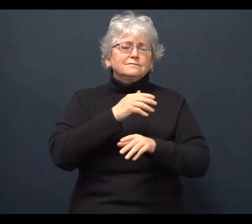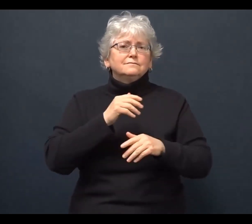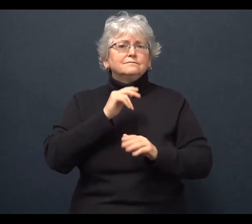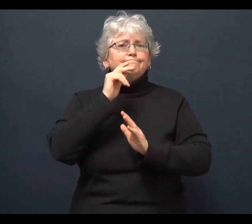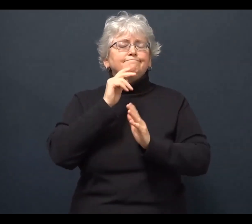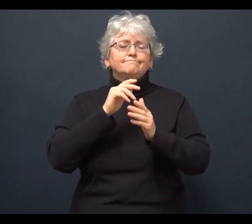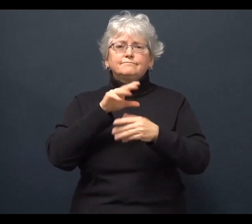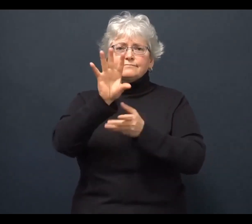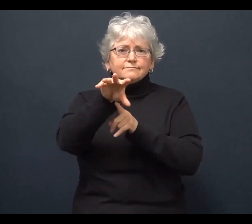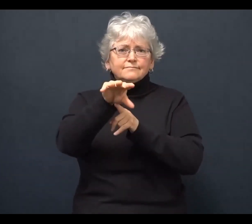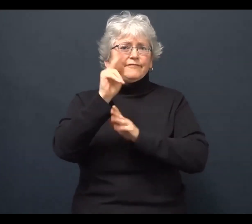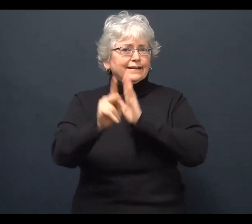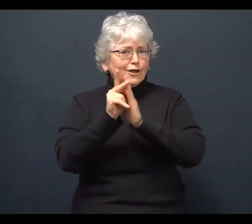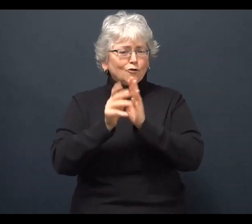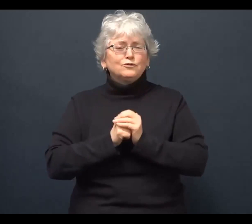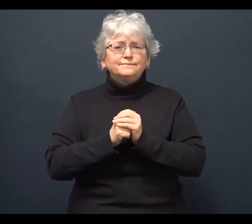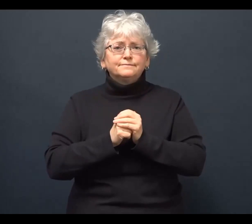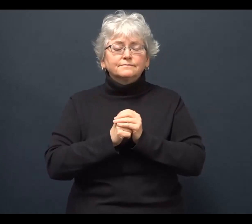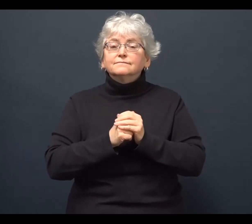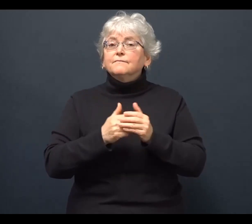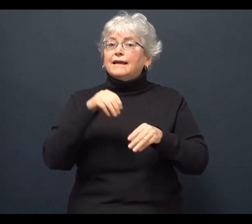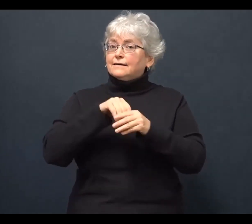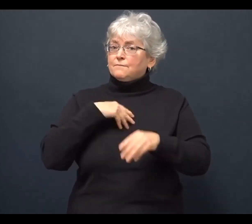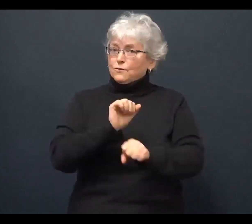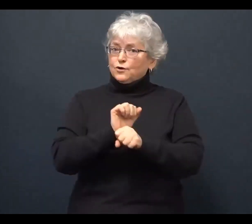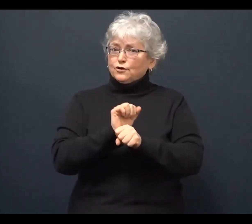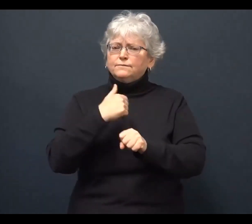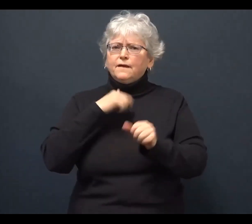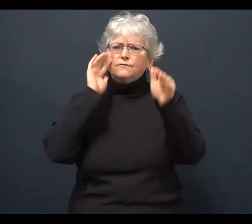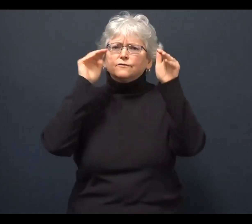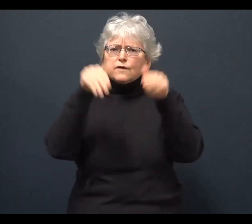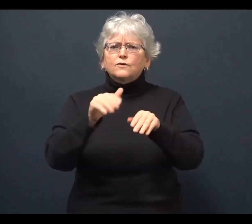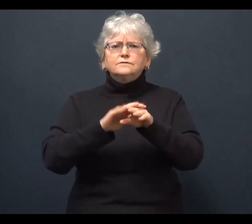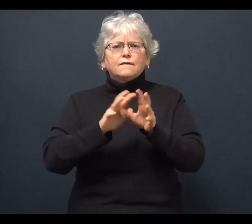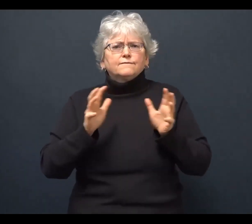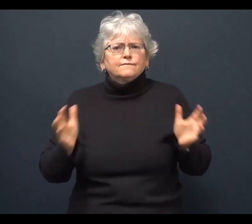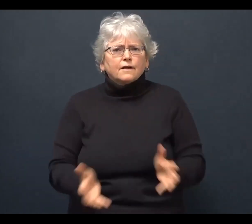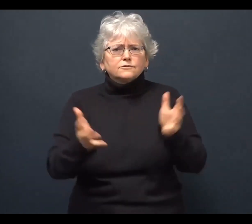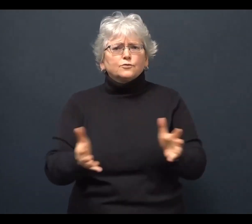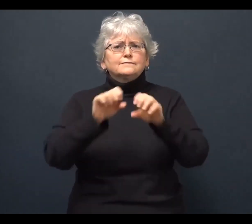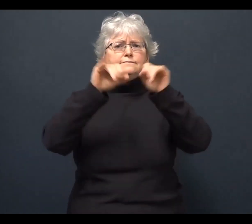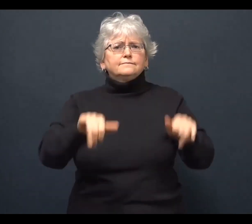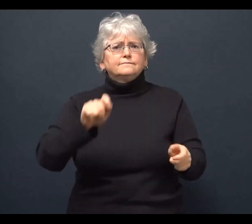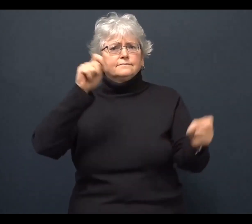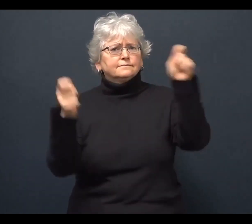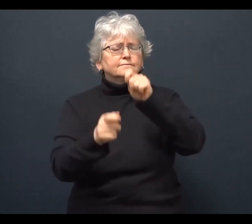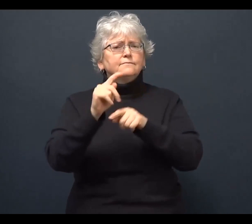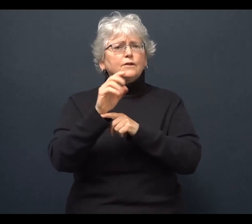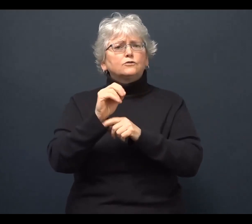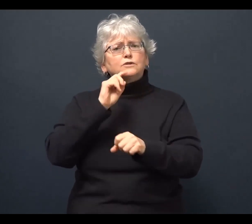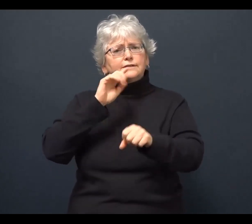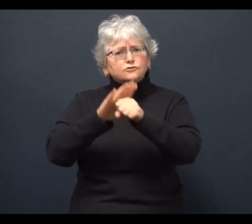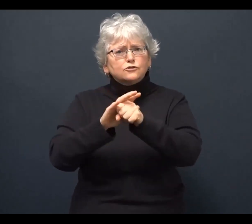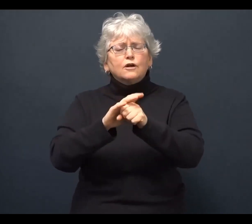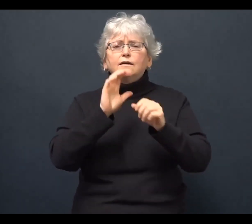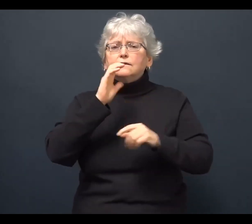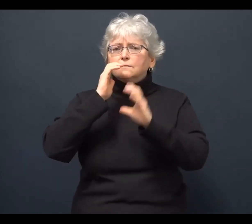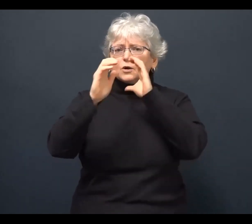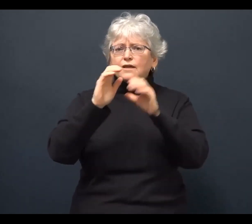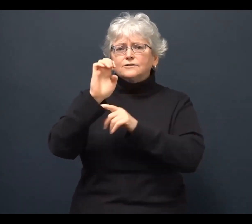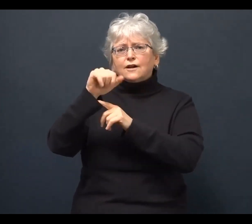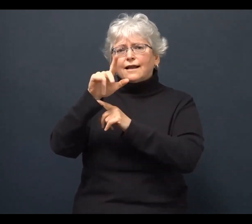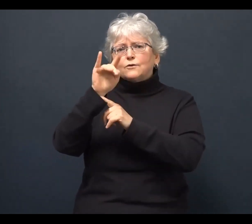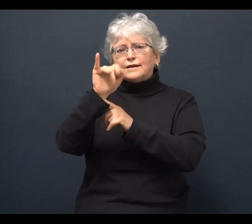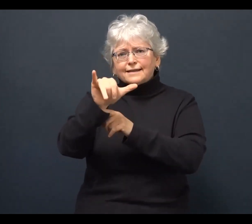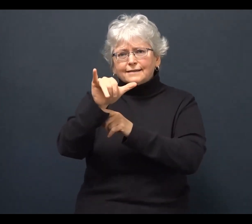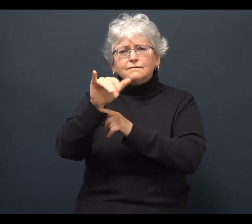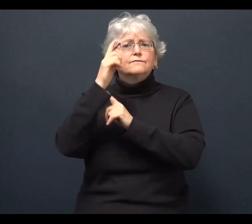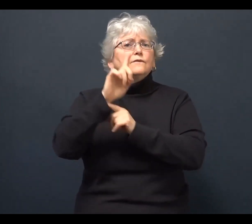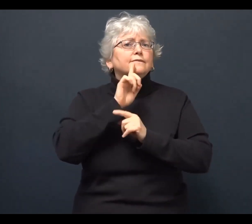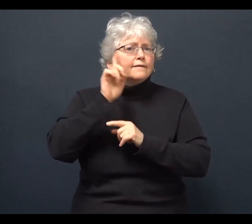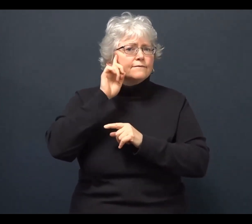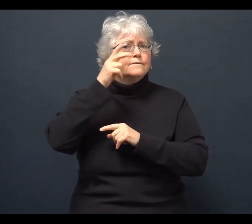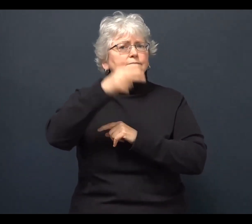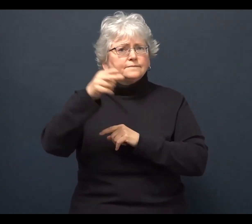video. in my work I focus on fostering systems change to ensure communication equity for Deaf,